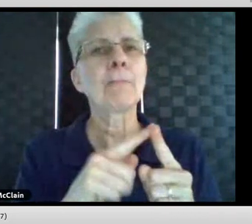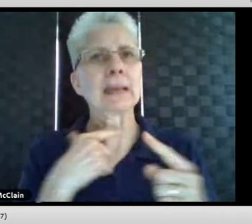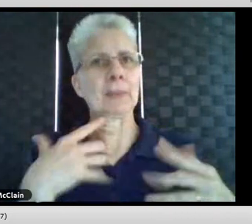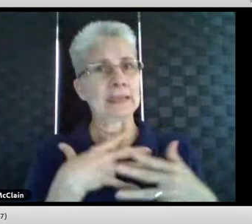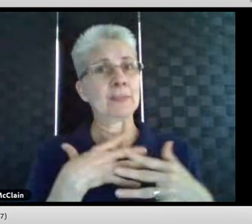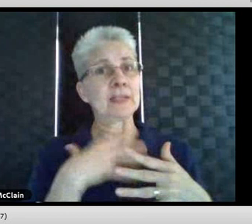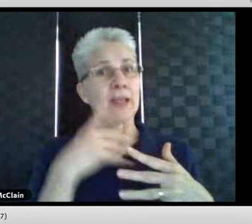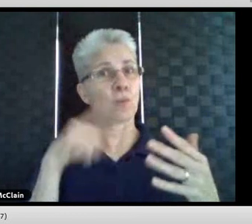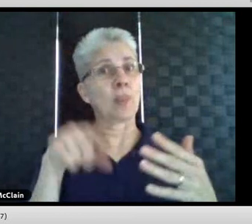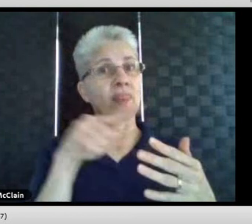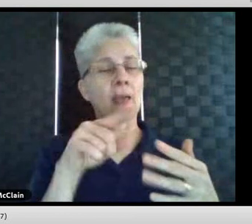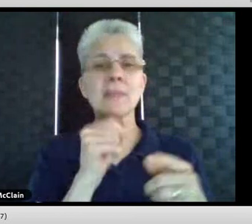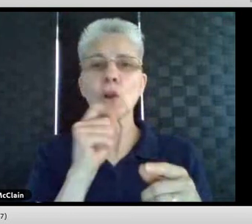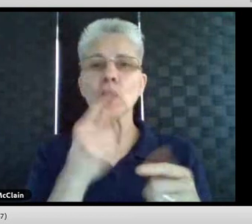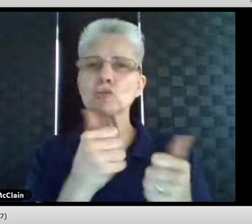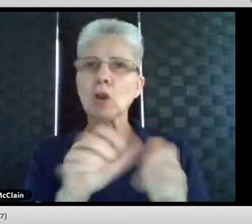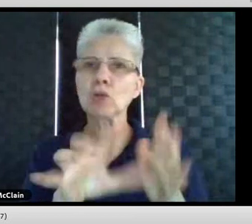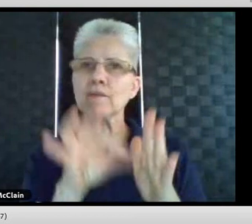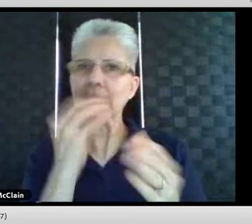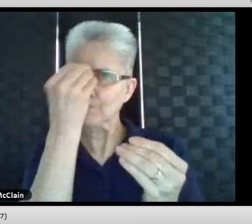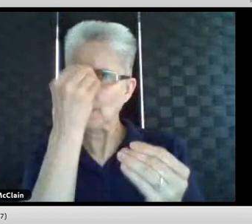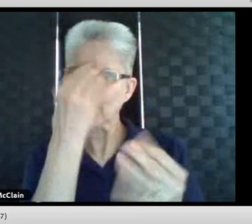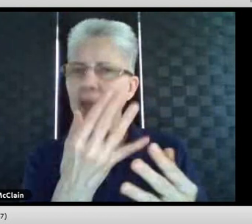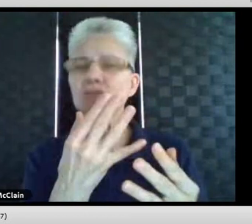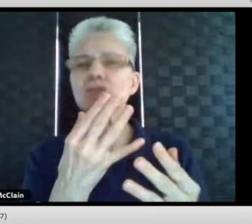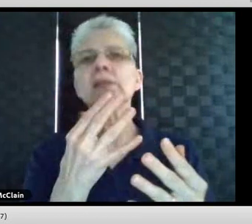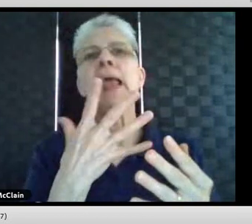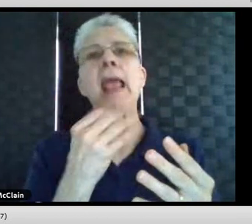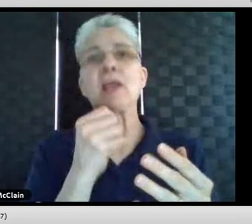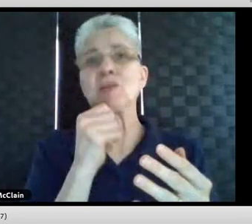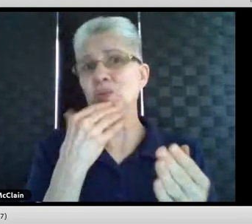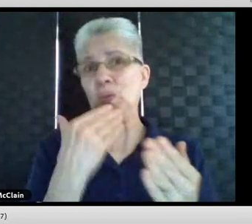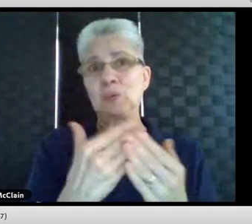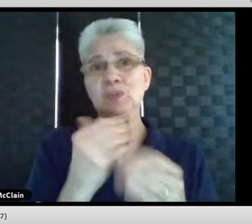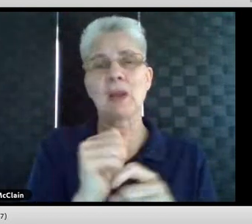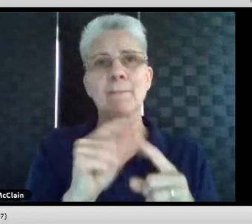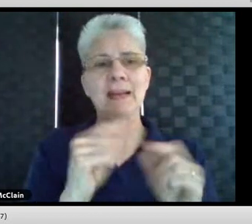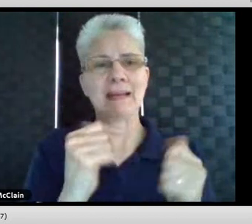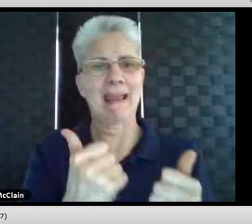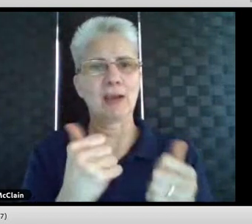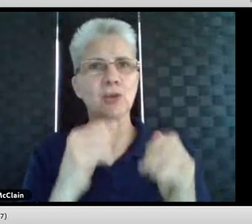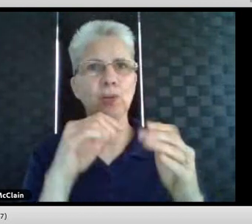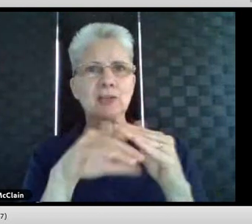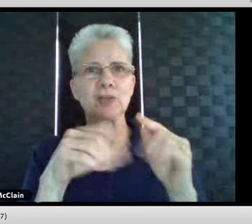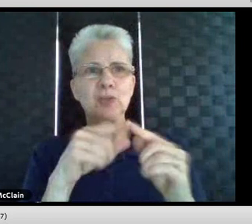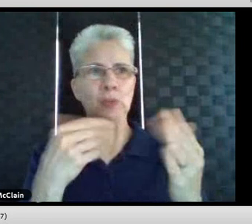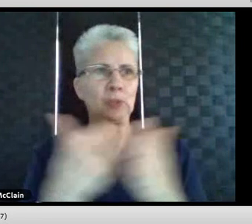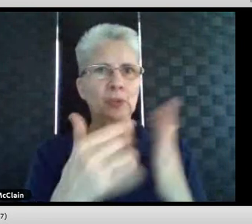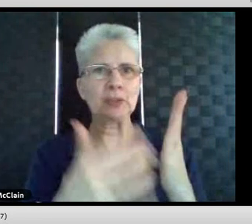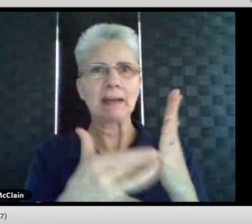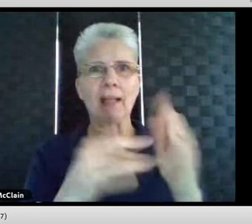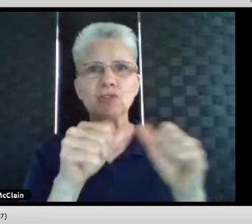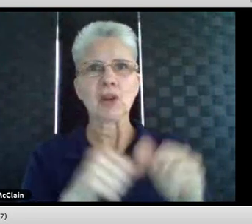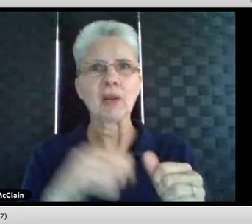Not only are you trying to find information and you didn't do so great, now you're interesting into this new technology that you don't understand,